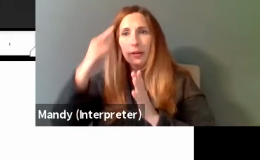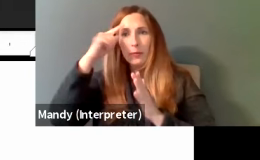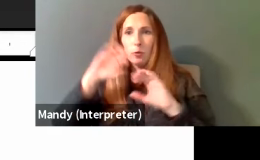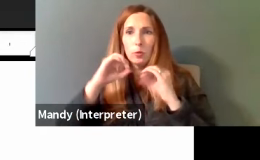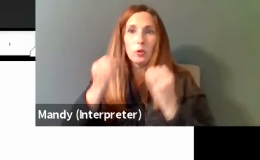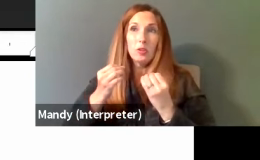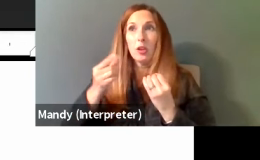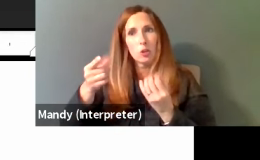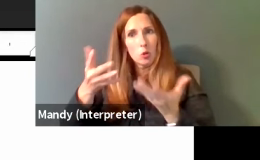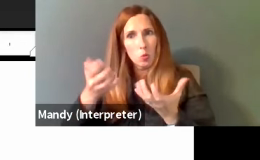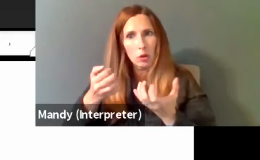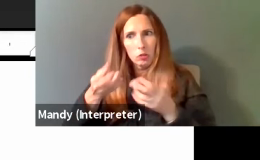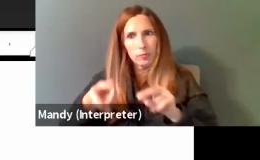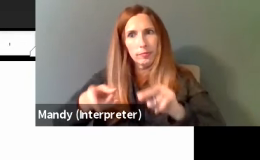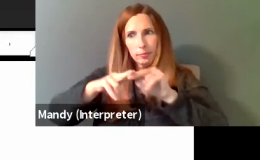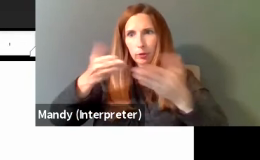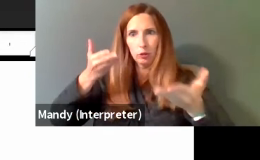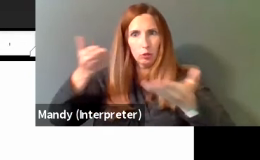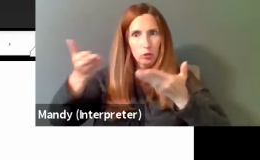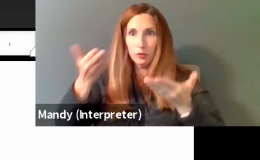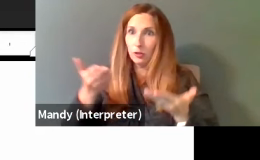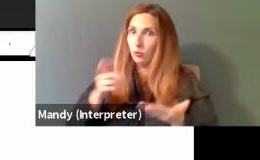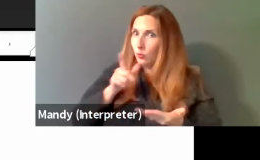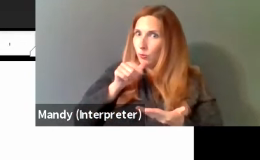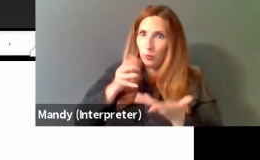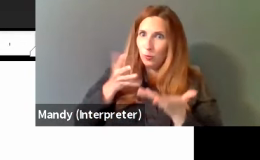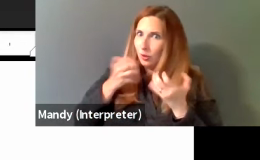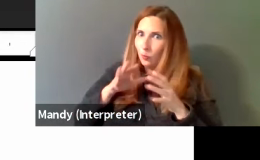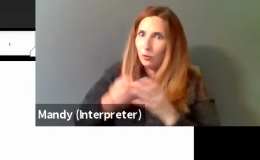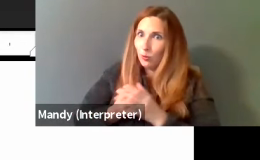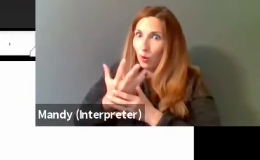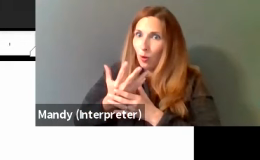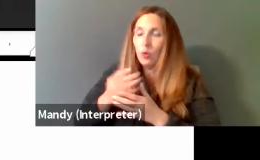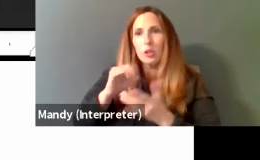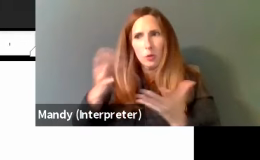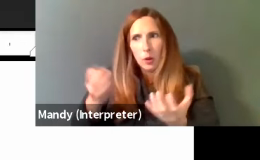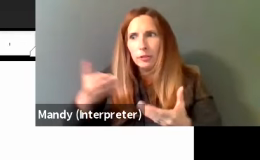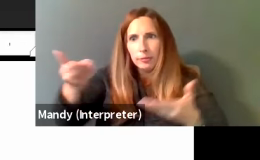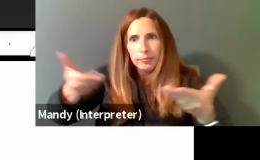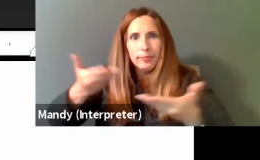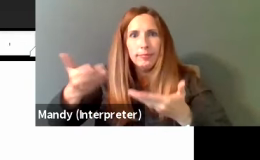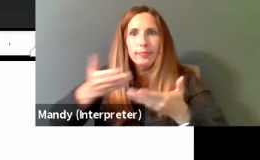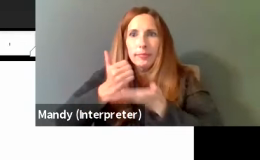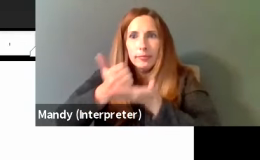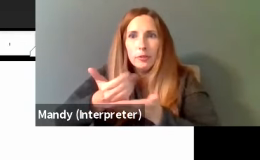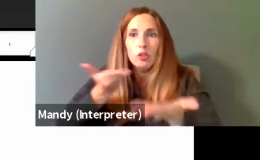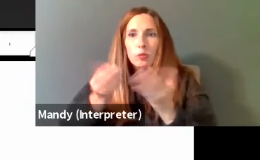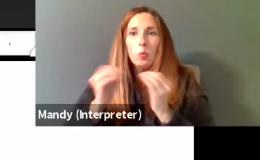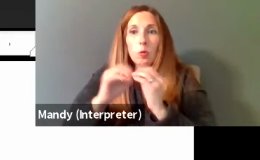your service population. Who doesn't want to grow? And this plan will also be a really good tool for that.